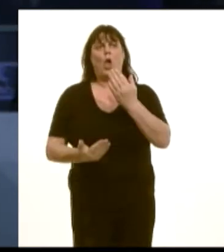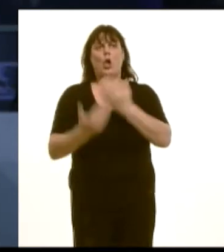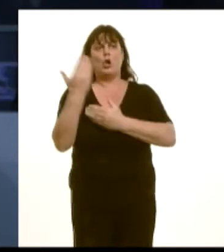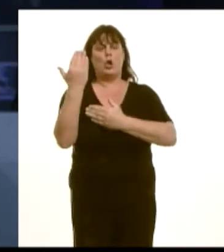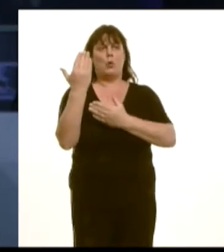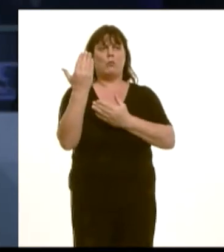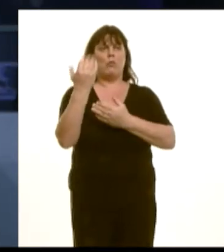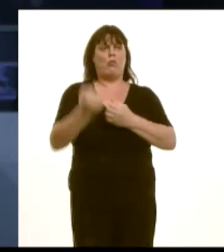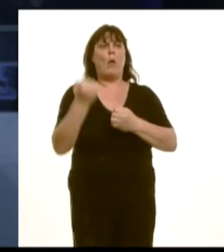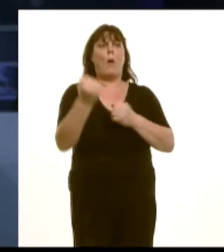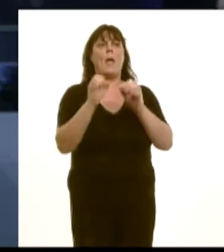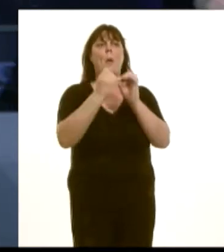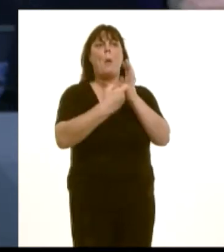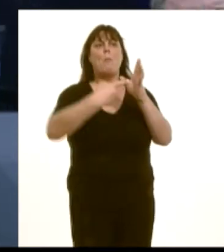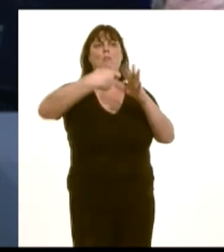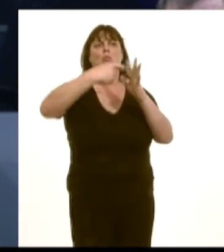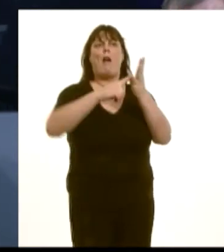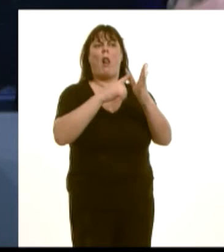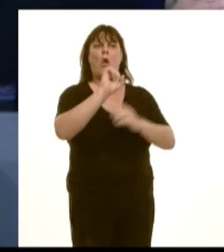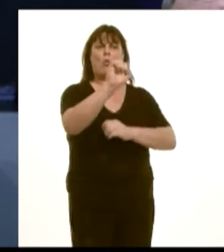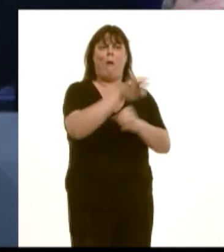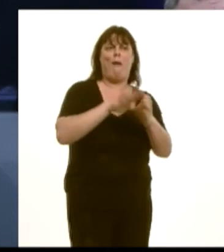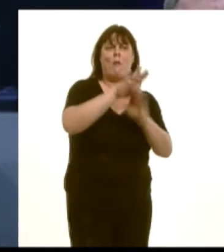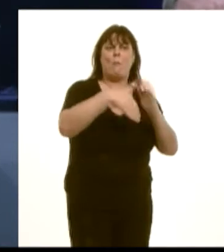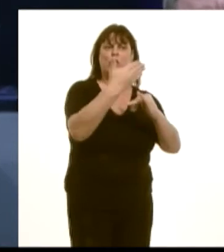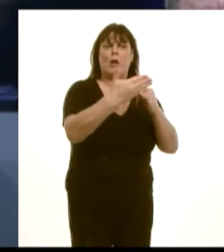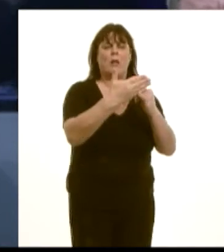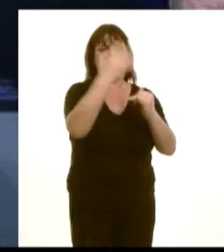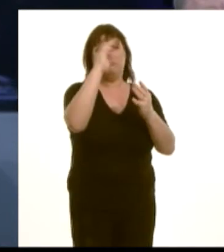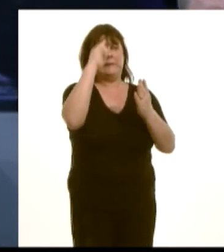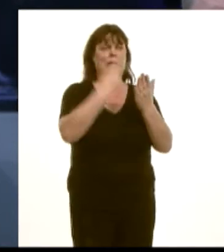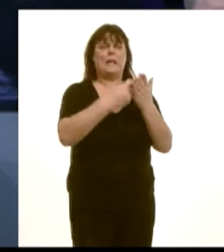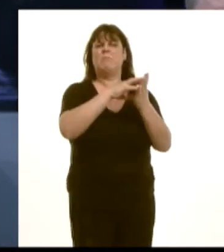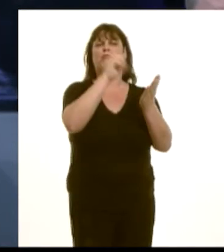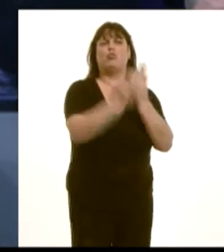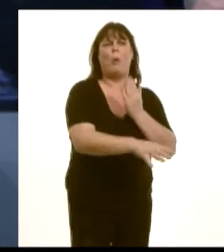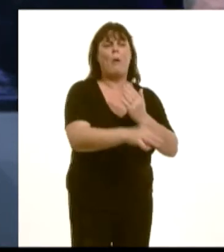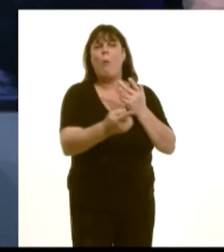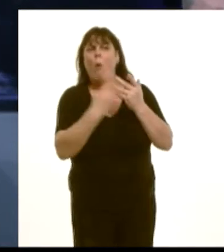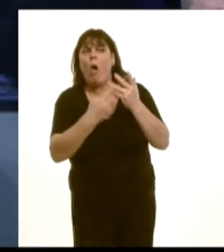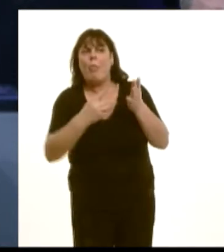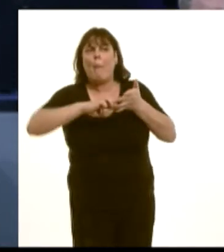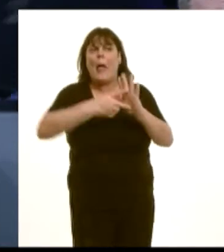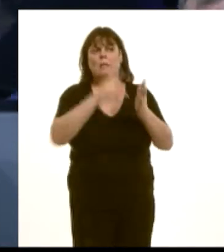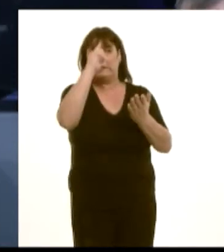Brackla, in your own constituency. Can you tell us what other plans have quietly slipped off the radar, in advance of the new national transport plan?